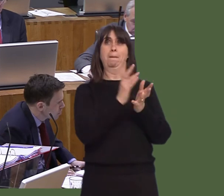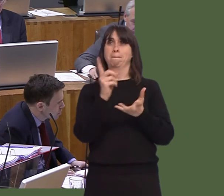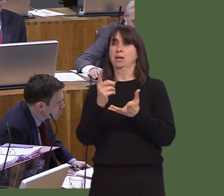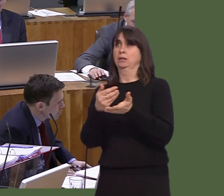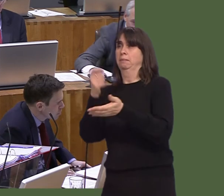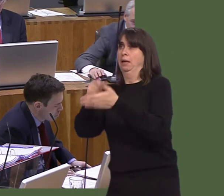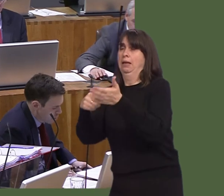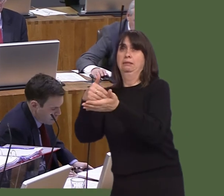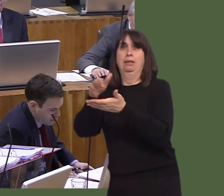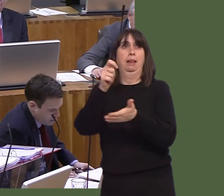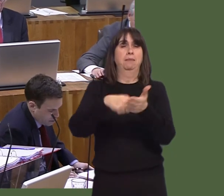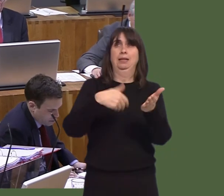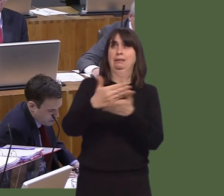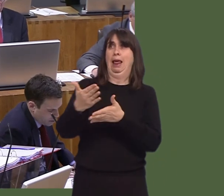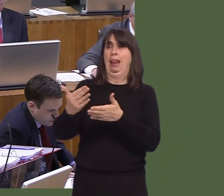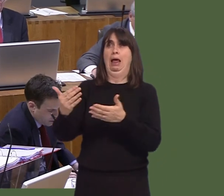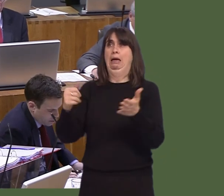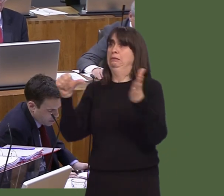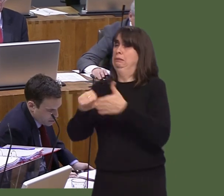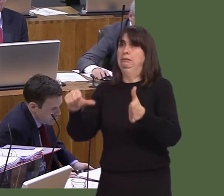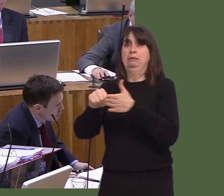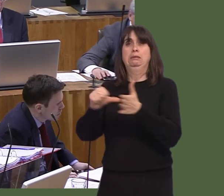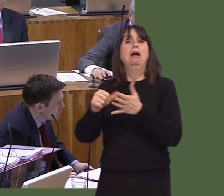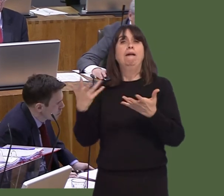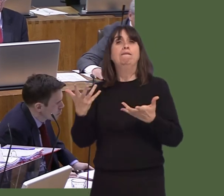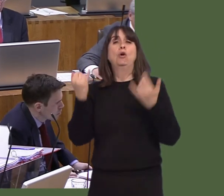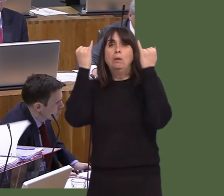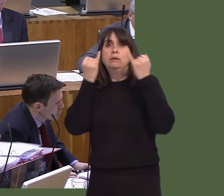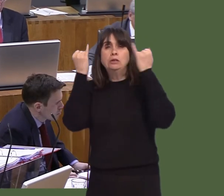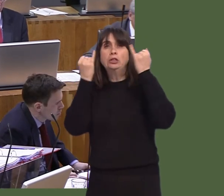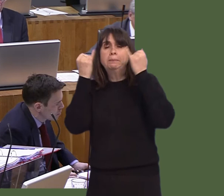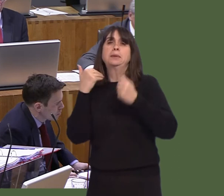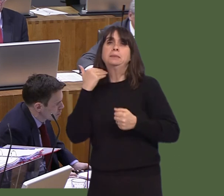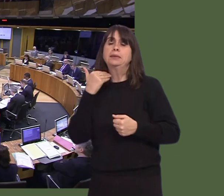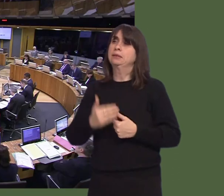One of the things that I was told yesterday is that itís vital, of course, that there